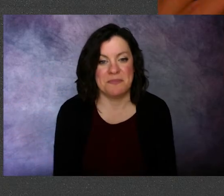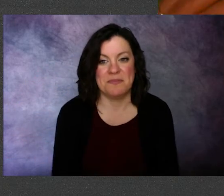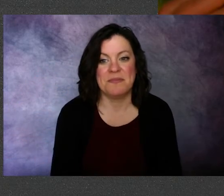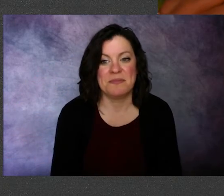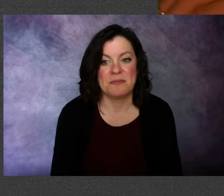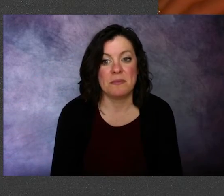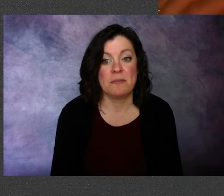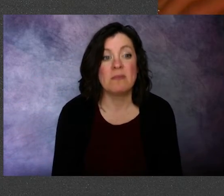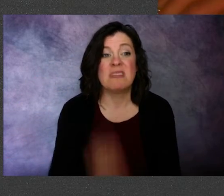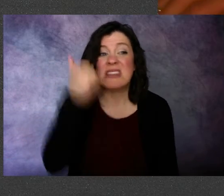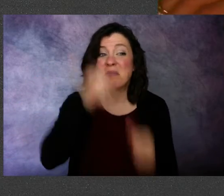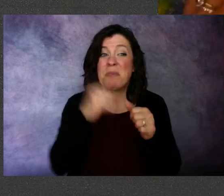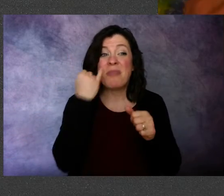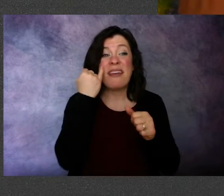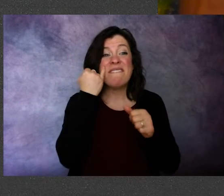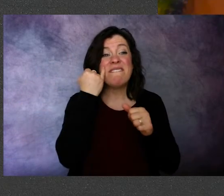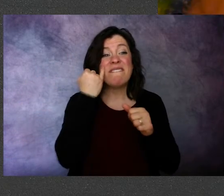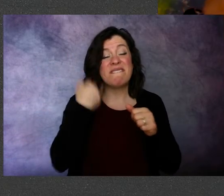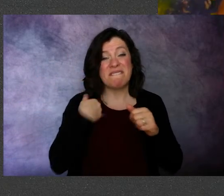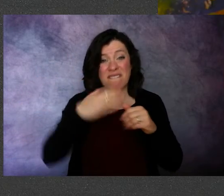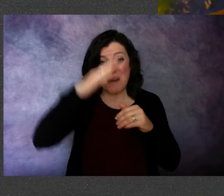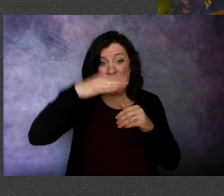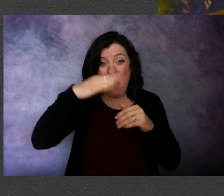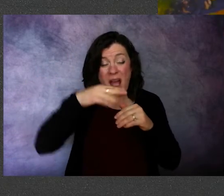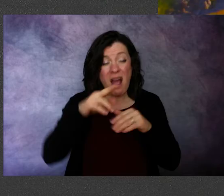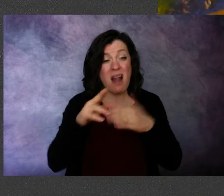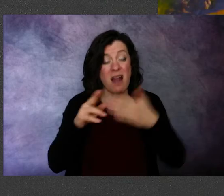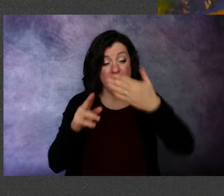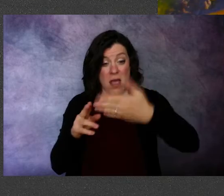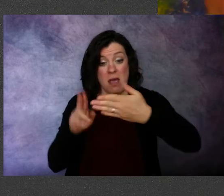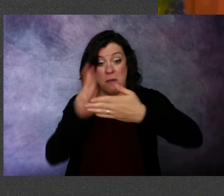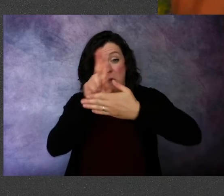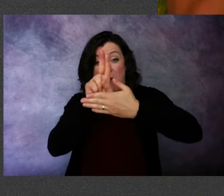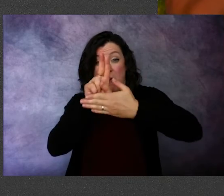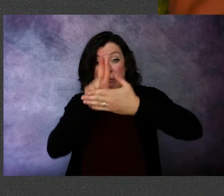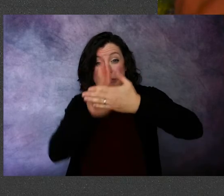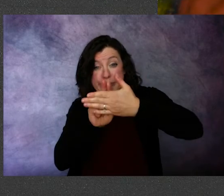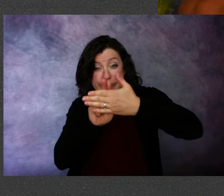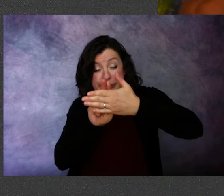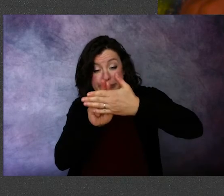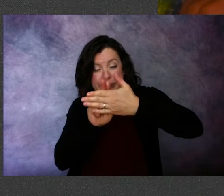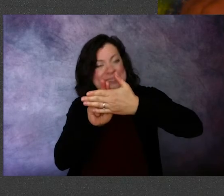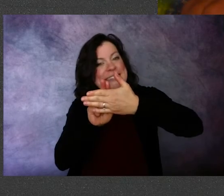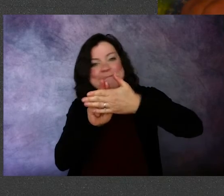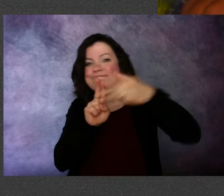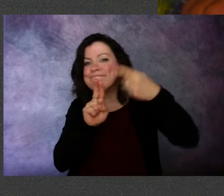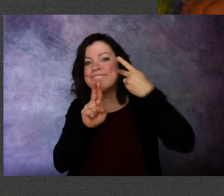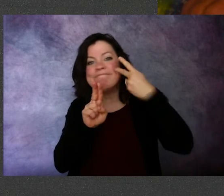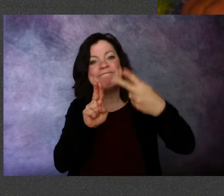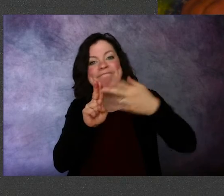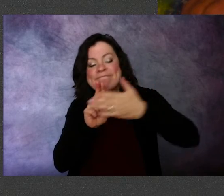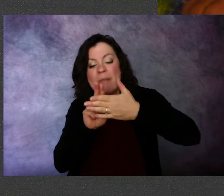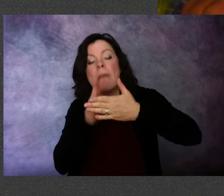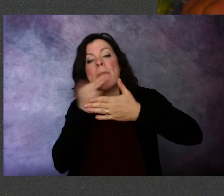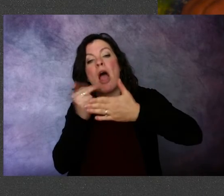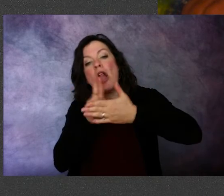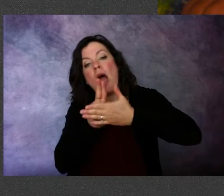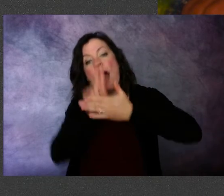Remember if you put them in here, and we close this up, we're not gonna see our stegosaurus spikes or plates.